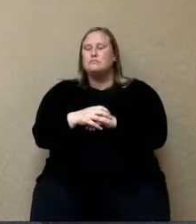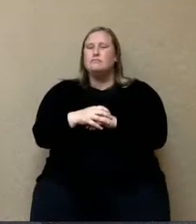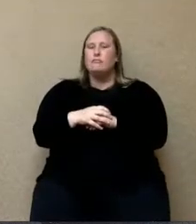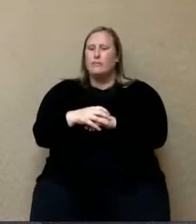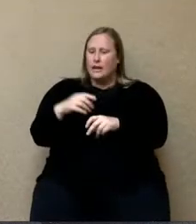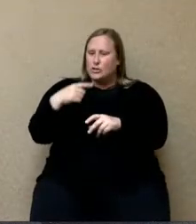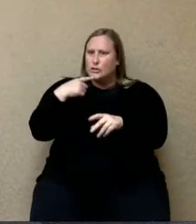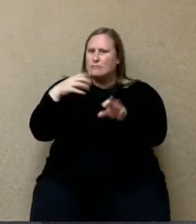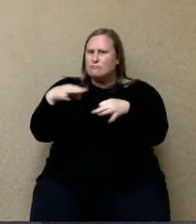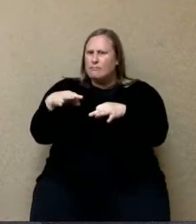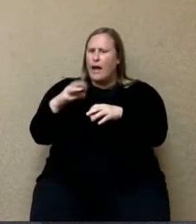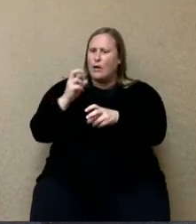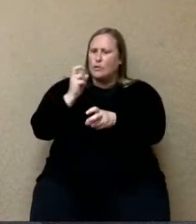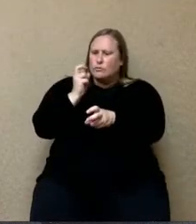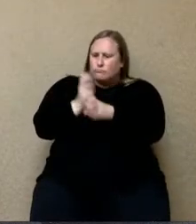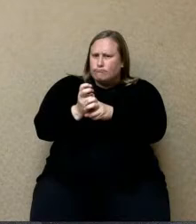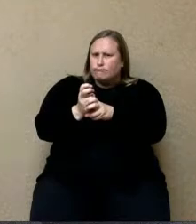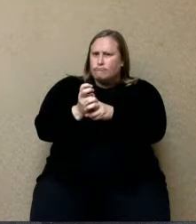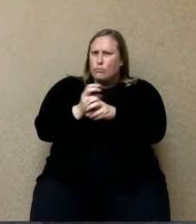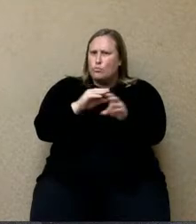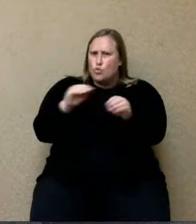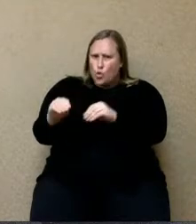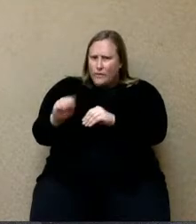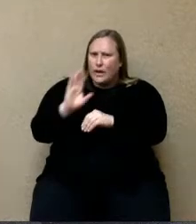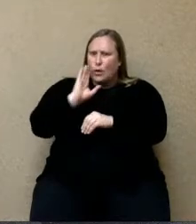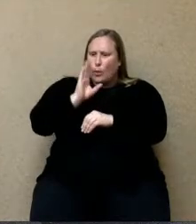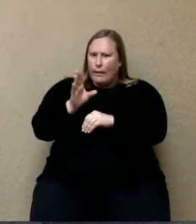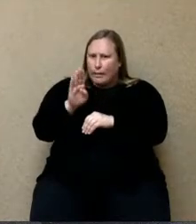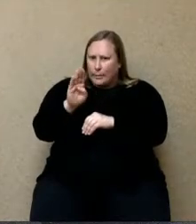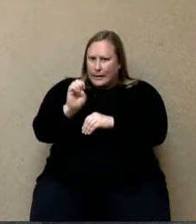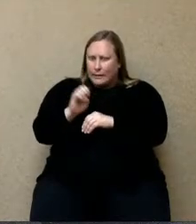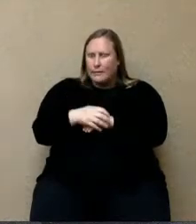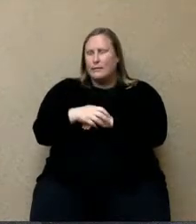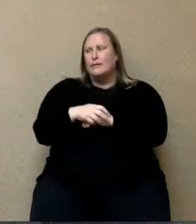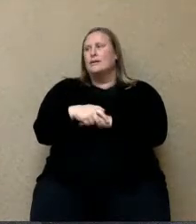and what's going to happen in the move.